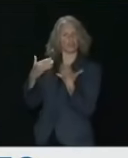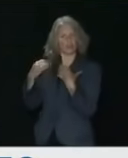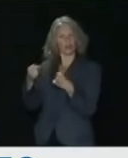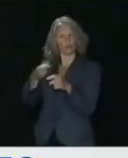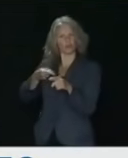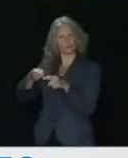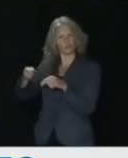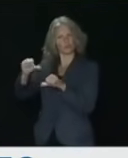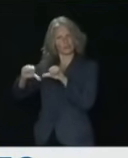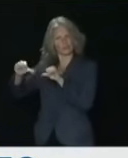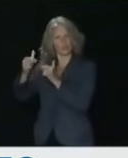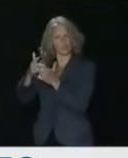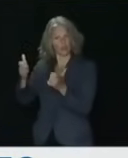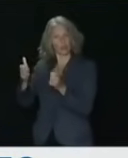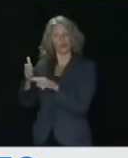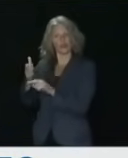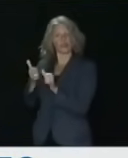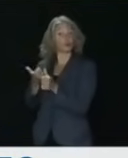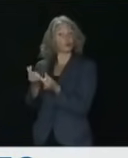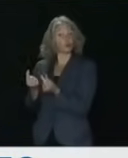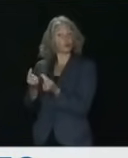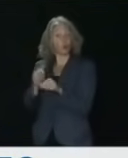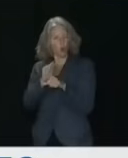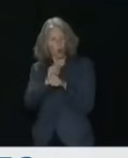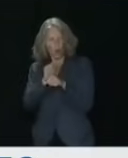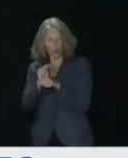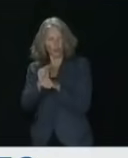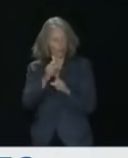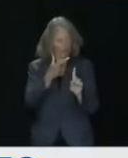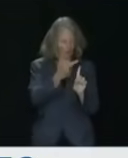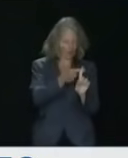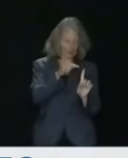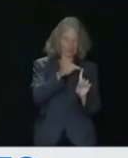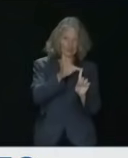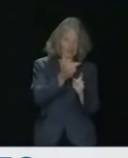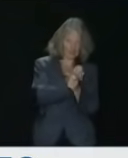DEDICATED AND DIVERSE HEALTH AND